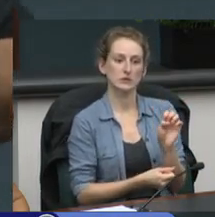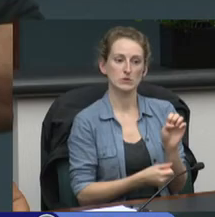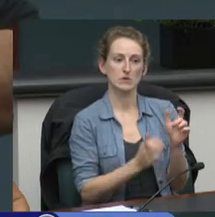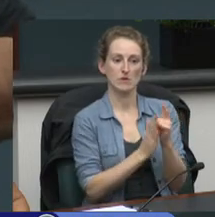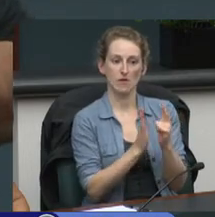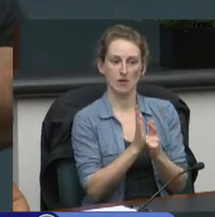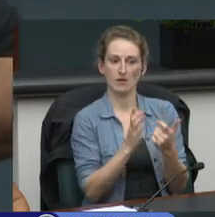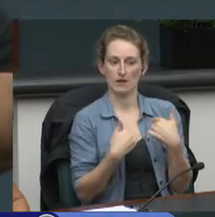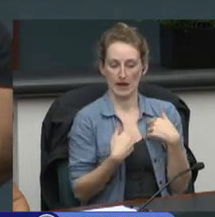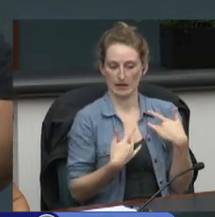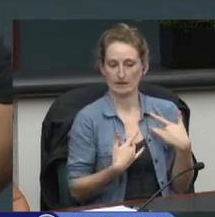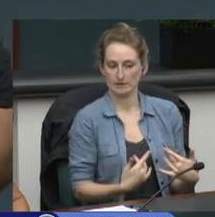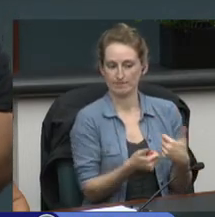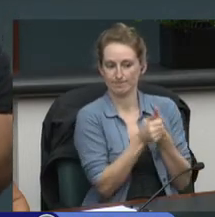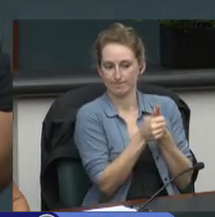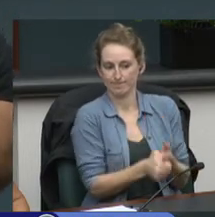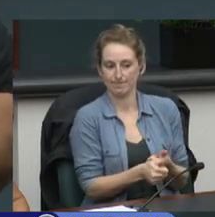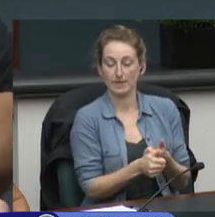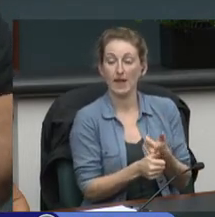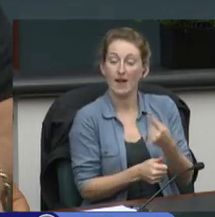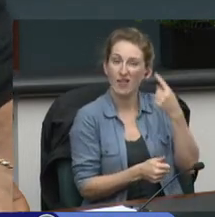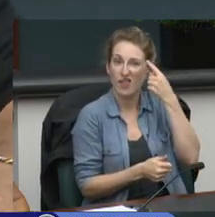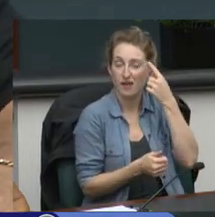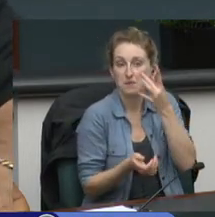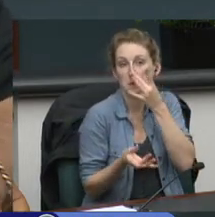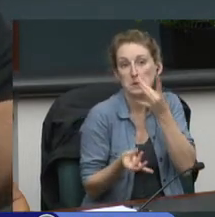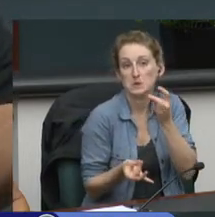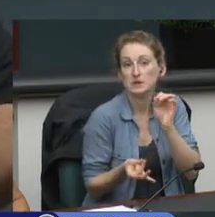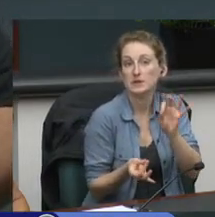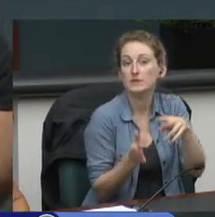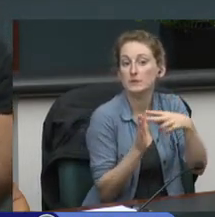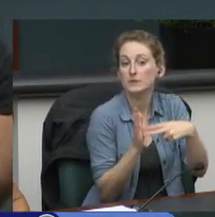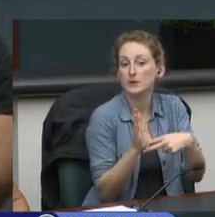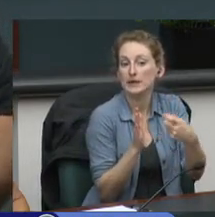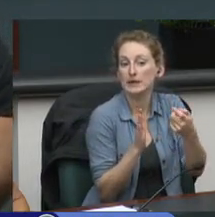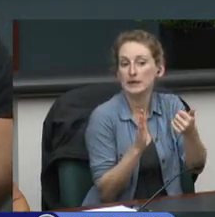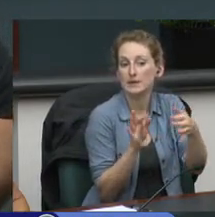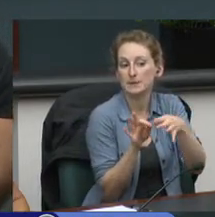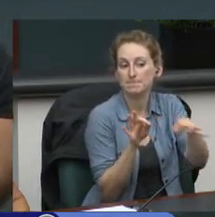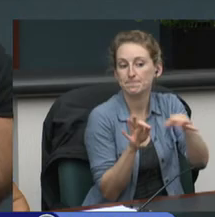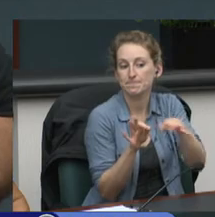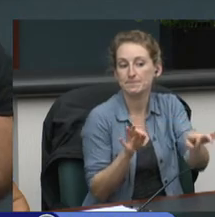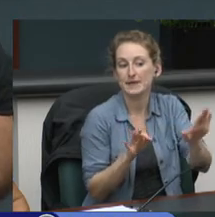would might be interesting if I read a little bit from this book his latest in